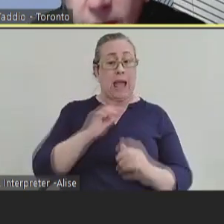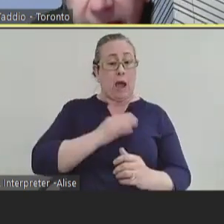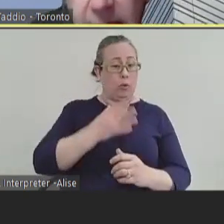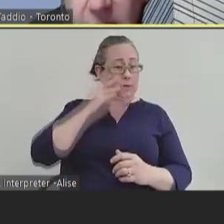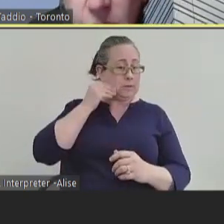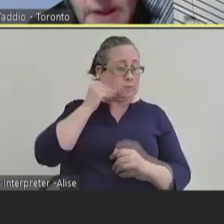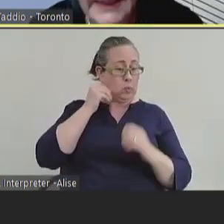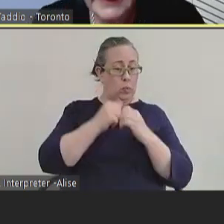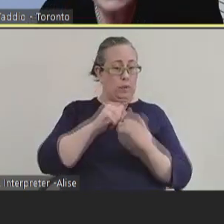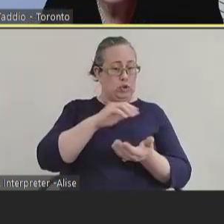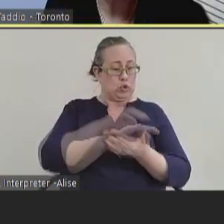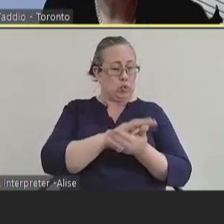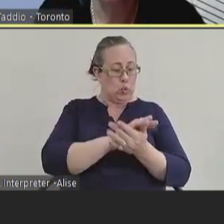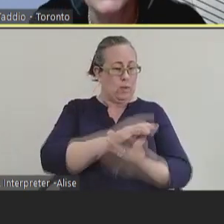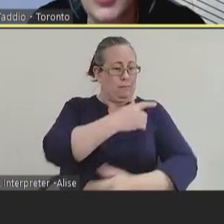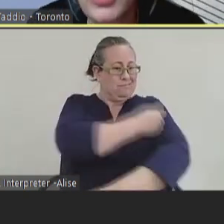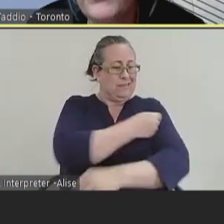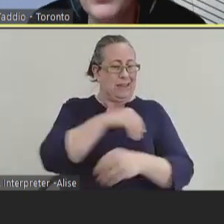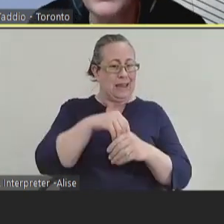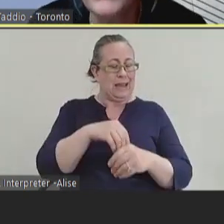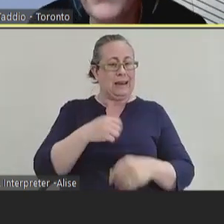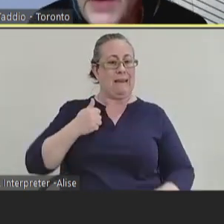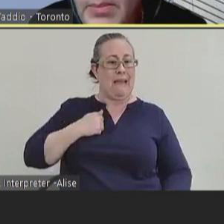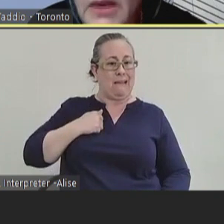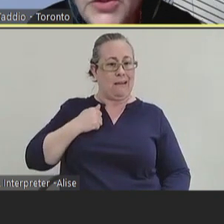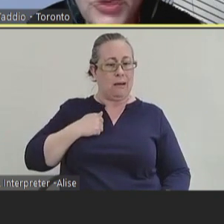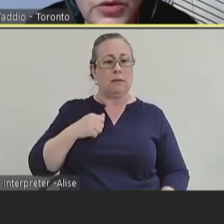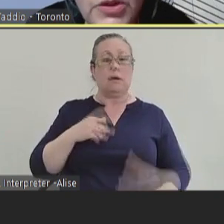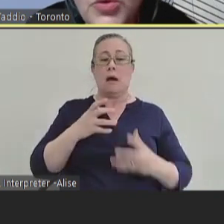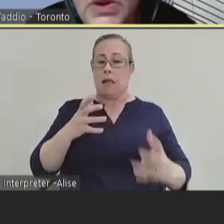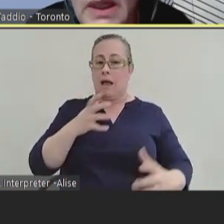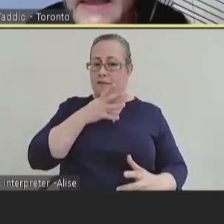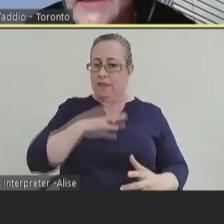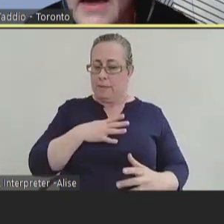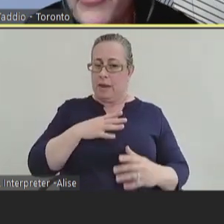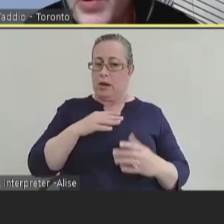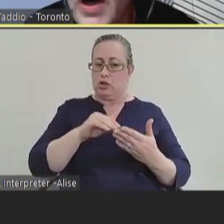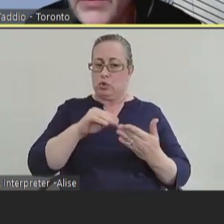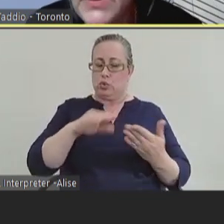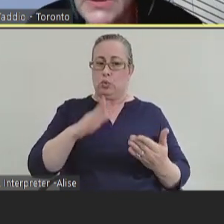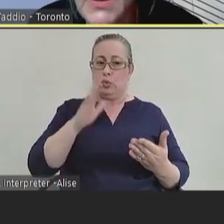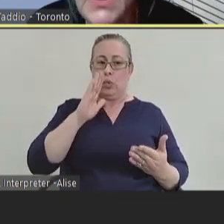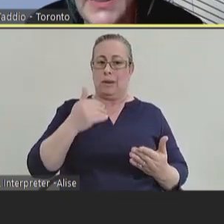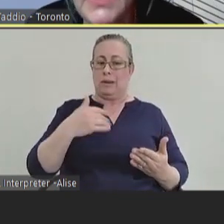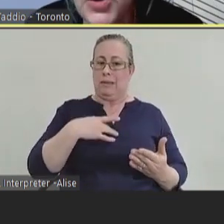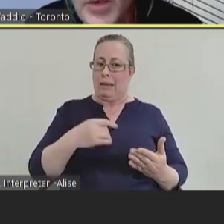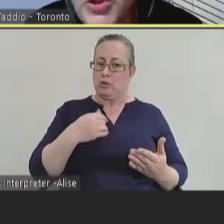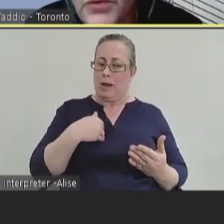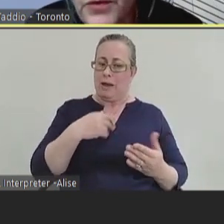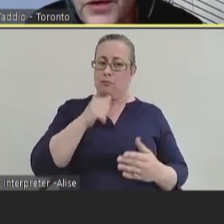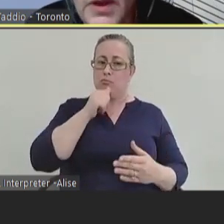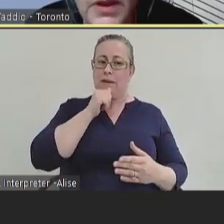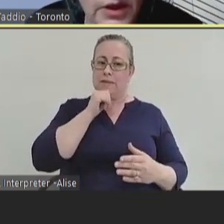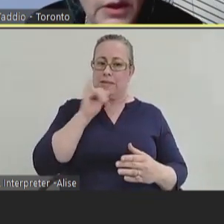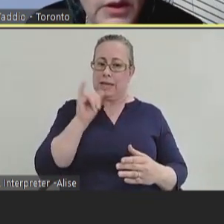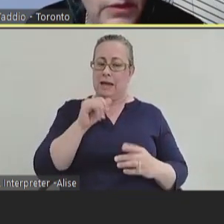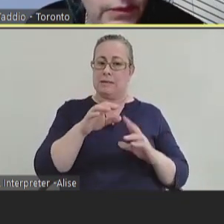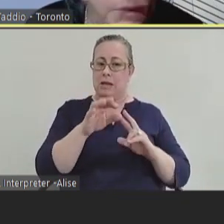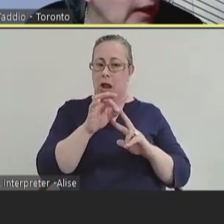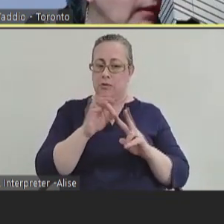vaccinations in Canada, a lot of female students would like to have privacy as an option for their